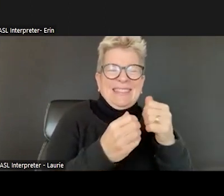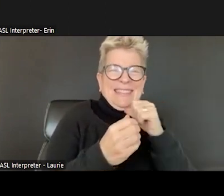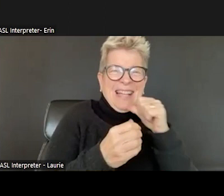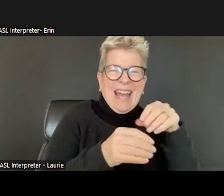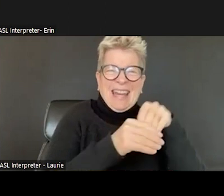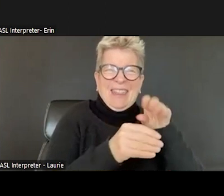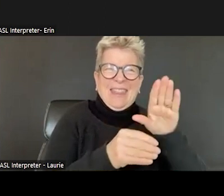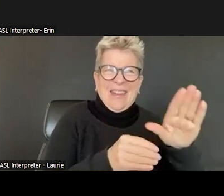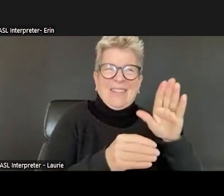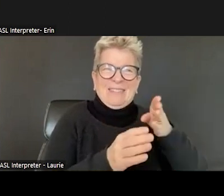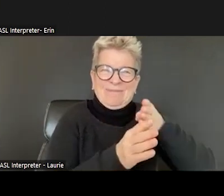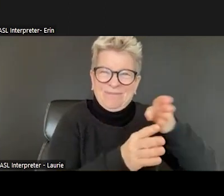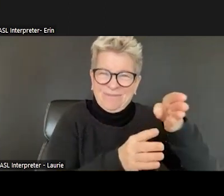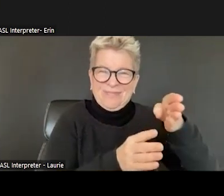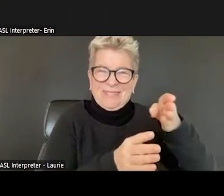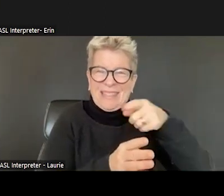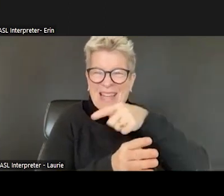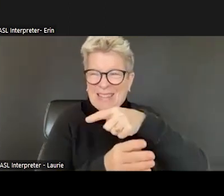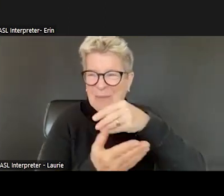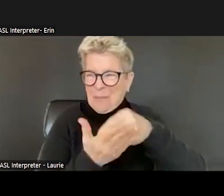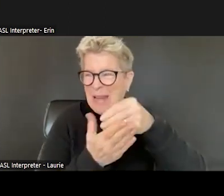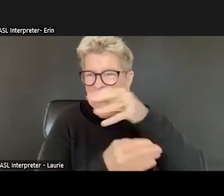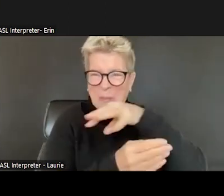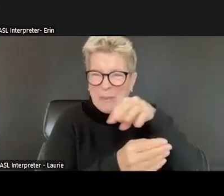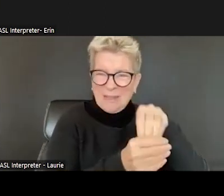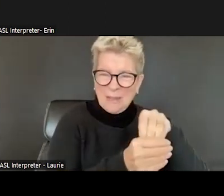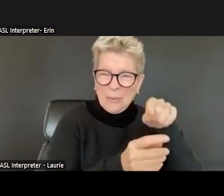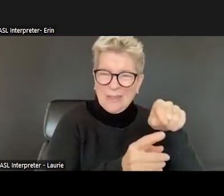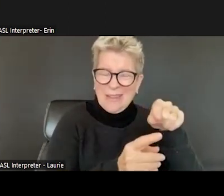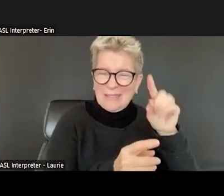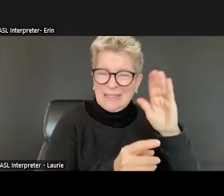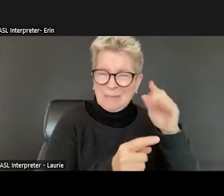specialties; and across the board, all teachers seem pretty confident